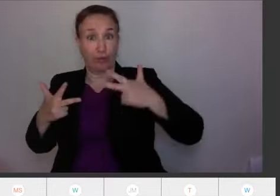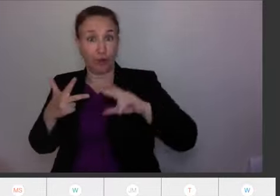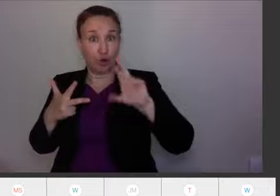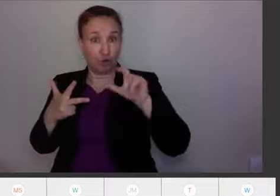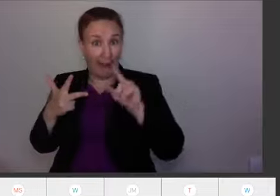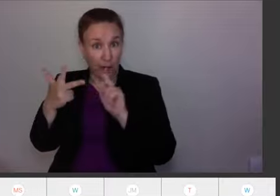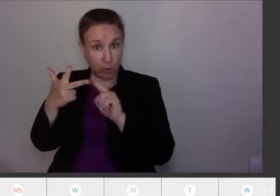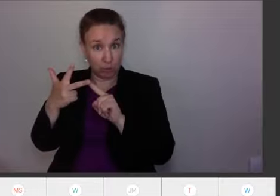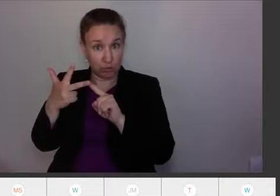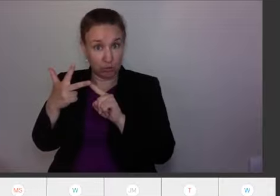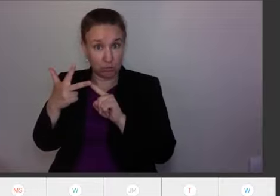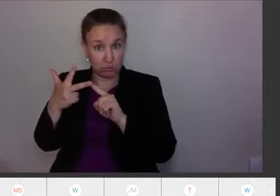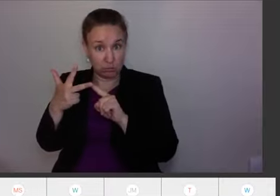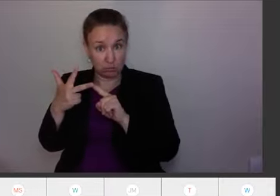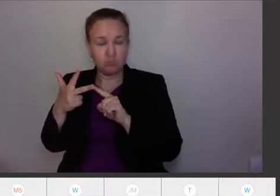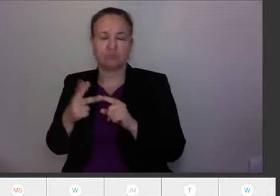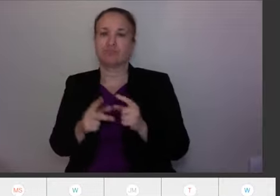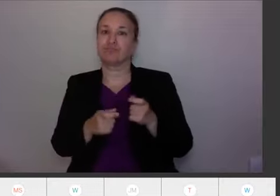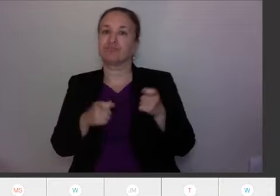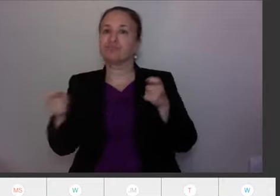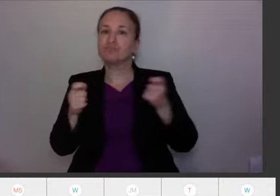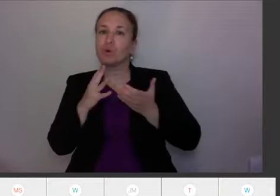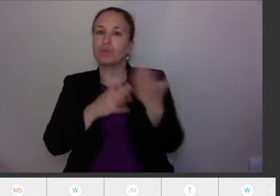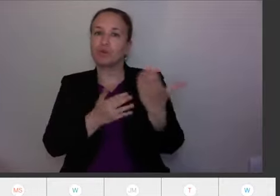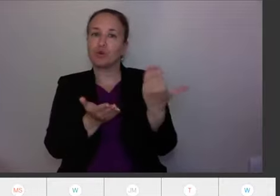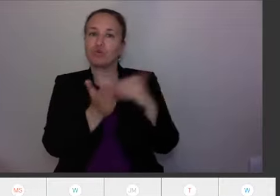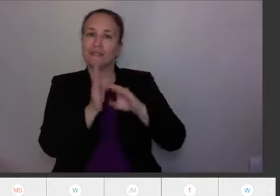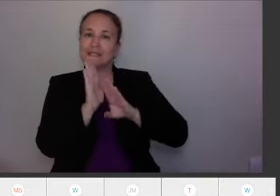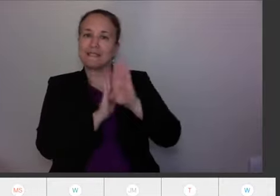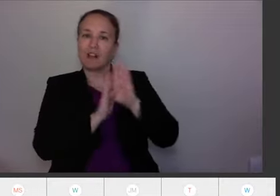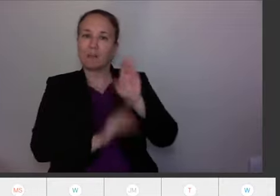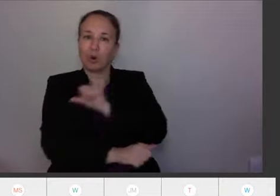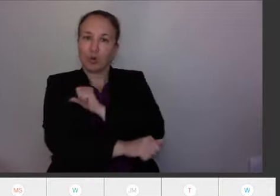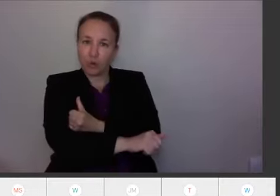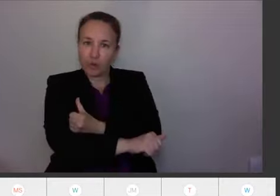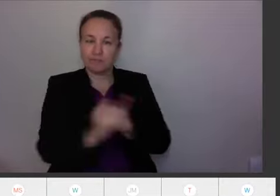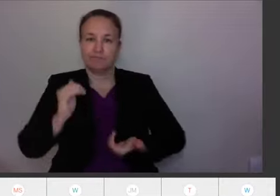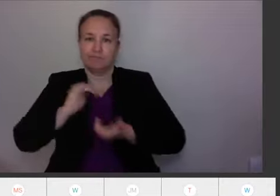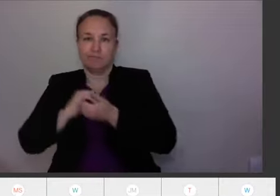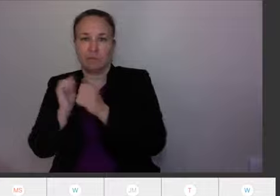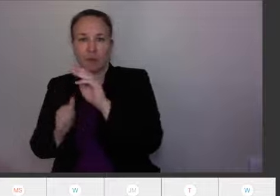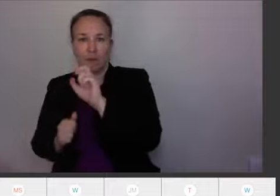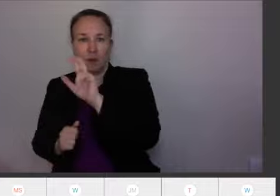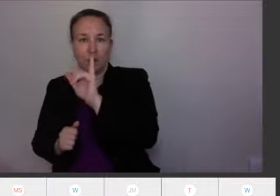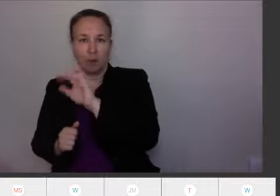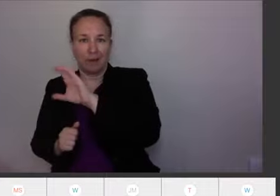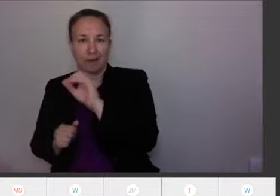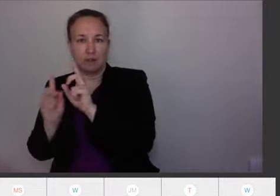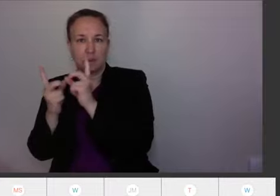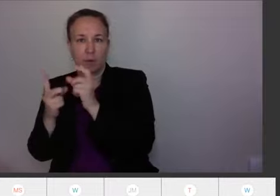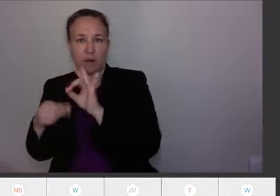being administered by the redevelopment authority in partnership with the montgomery county department of commerce